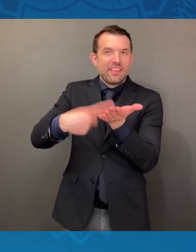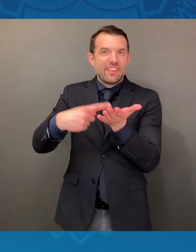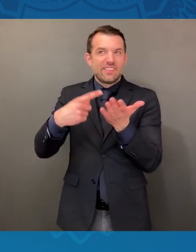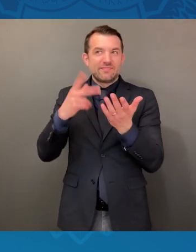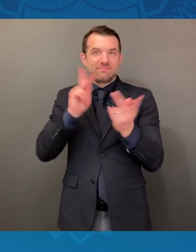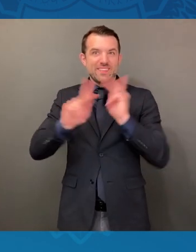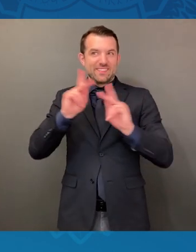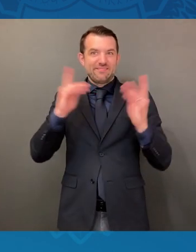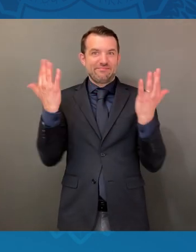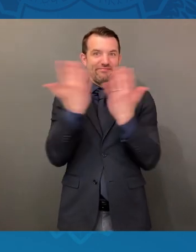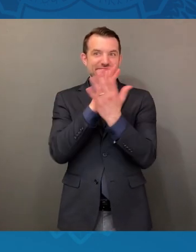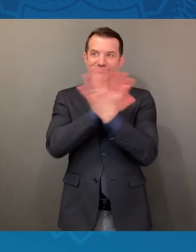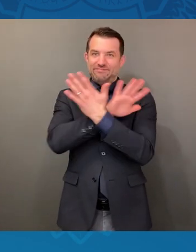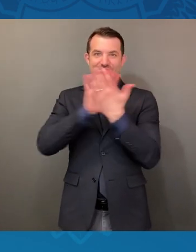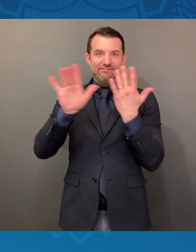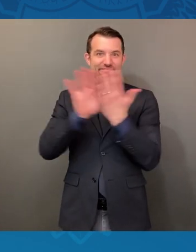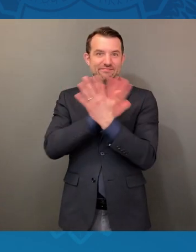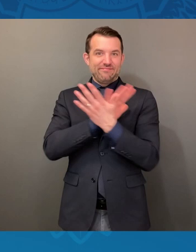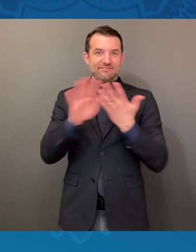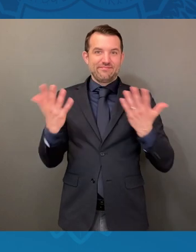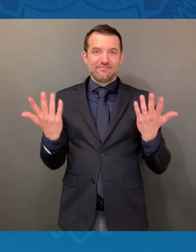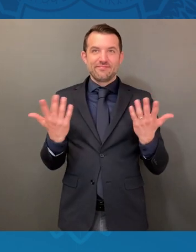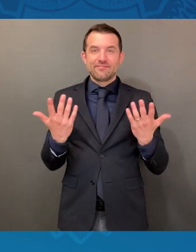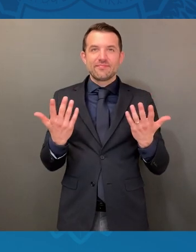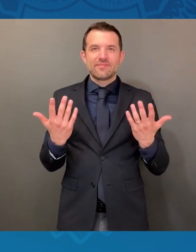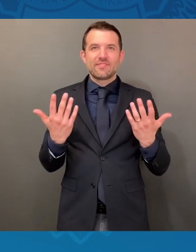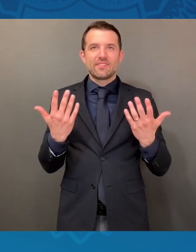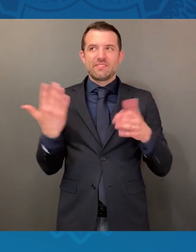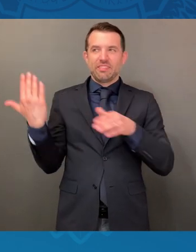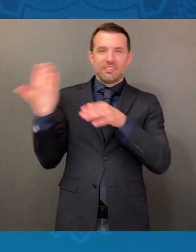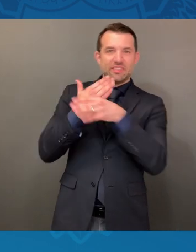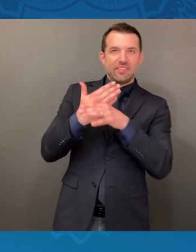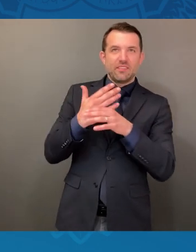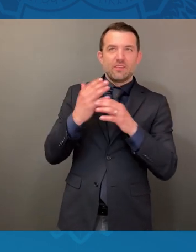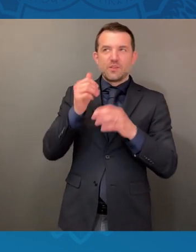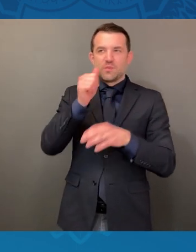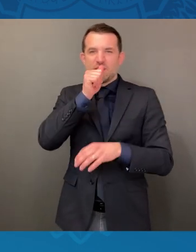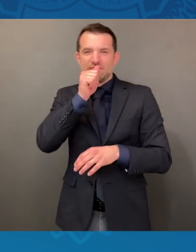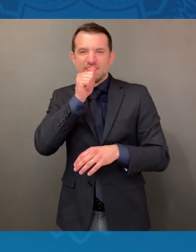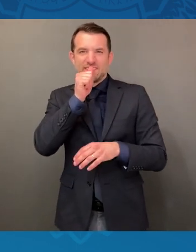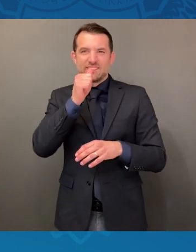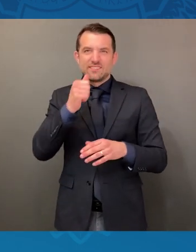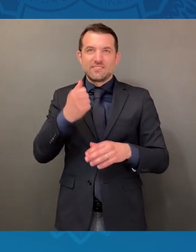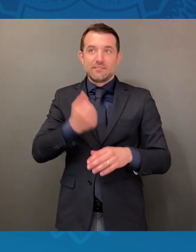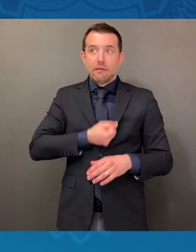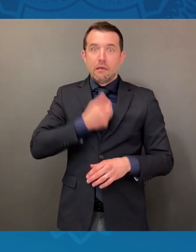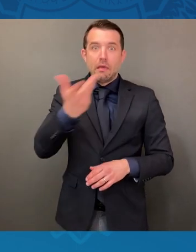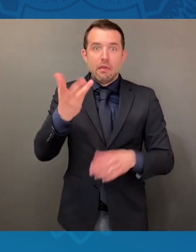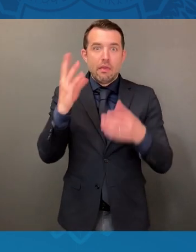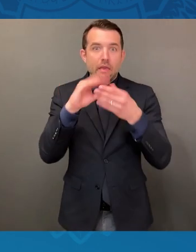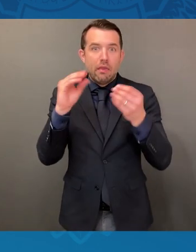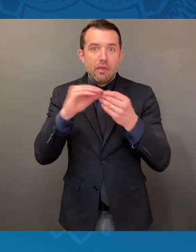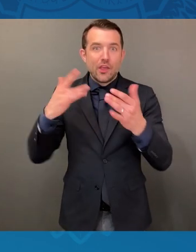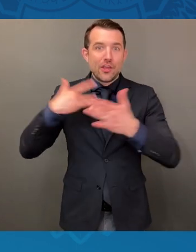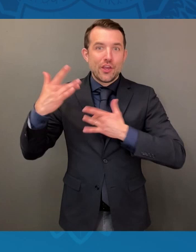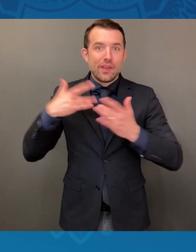And what that might do to impede your ability to share your concerns in a way that you feel safe.